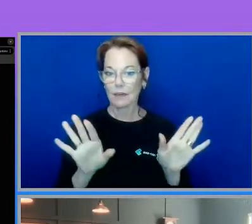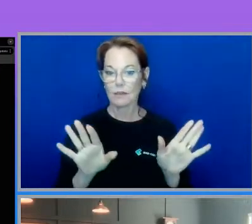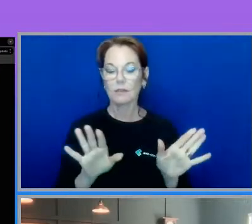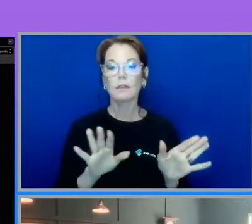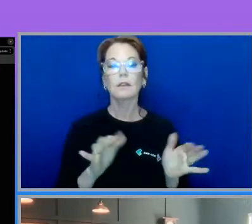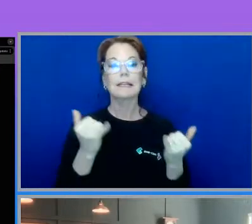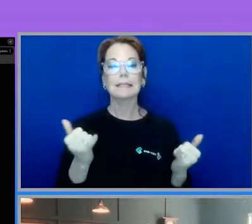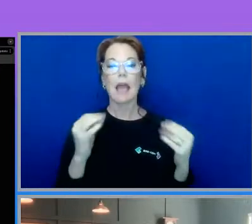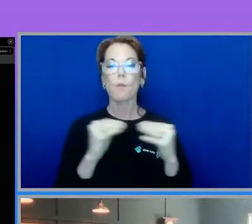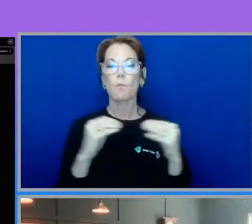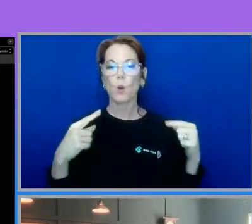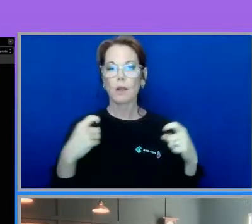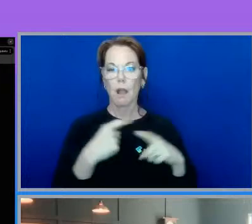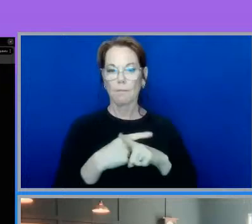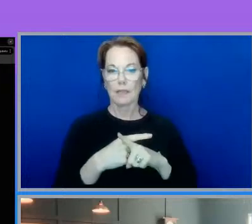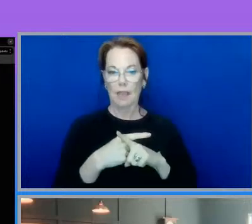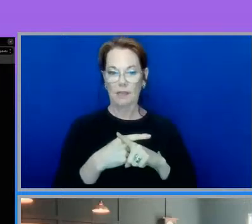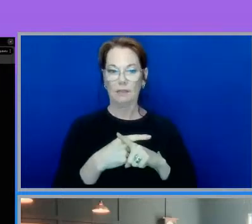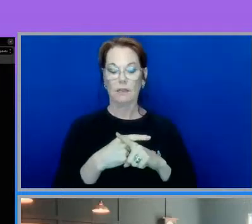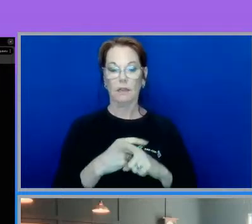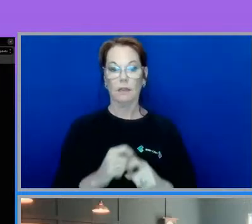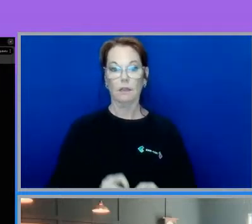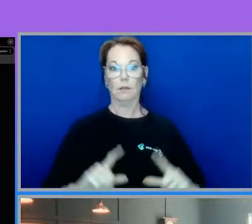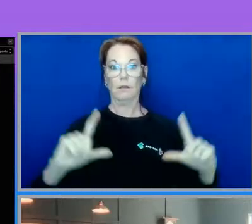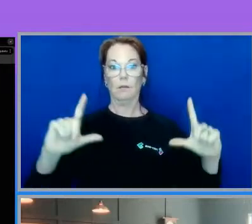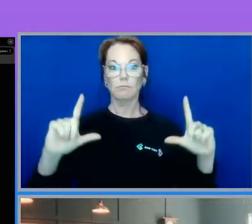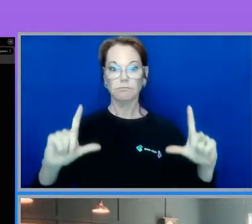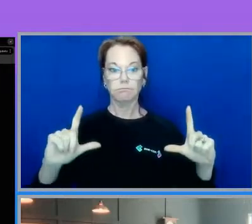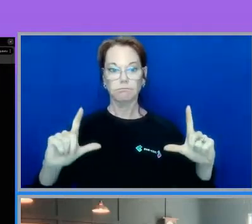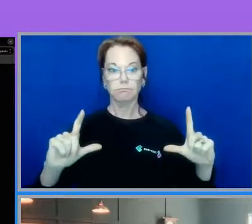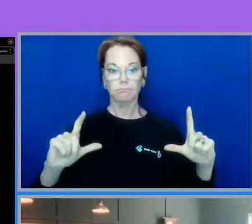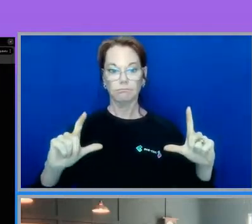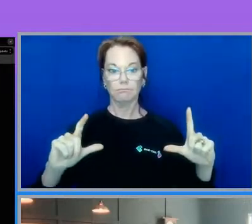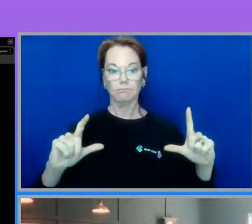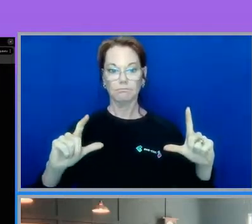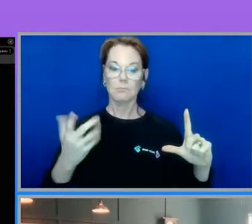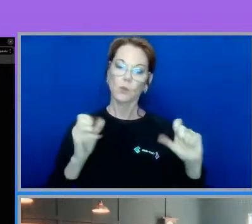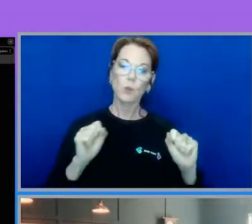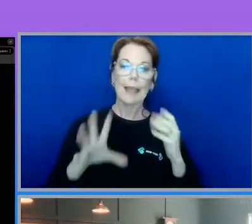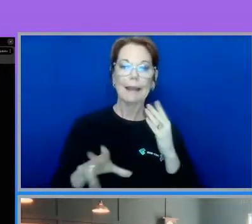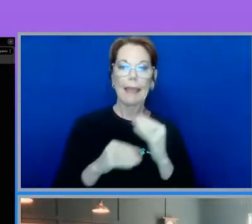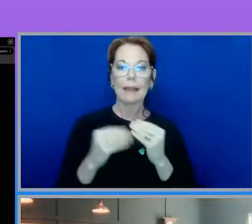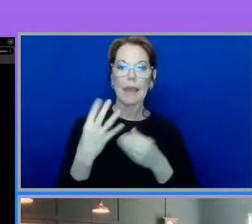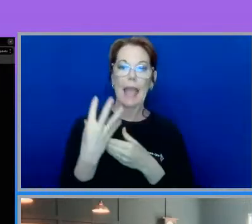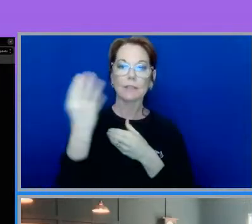example very quickly. What if it opened a new tab in the browser window? Some say you could add an external link icon, but that